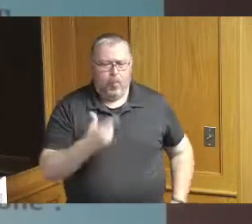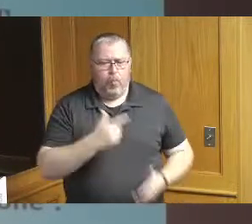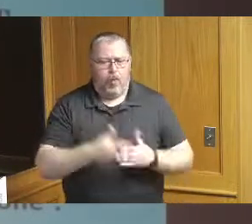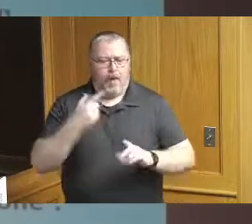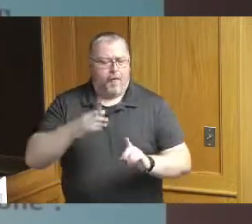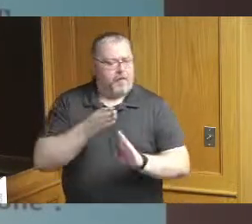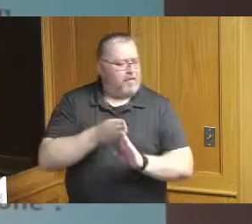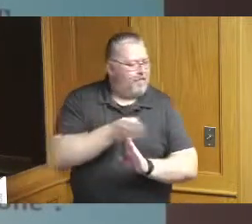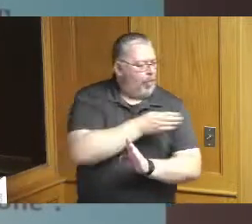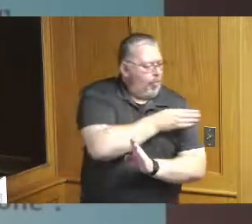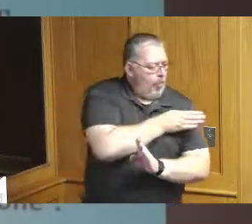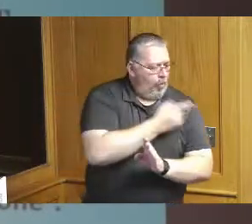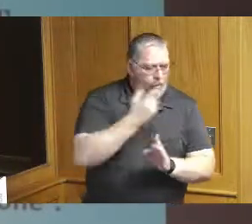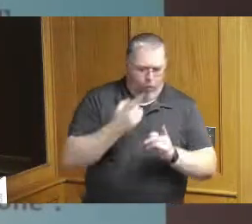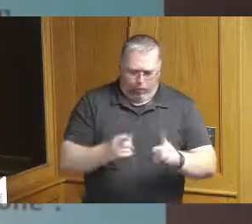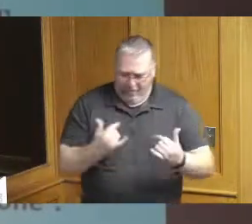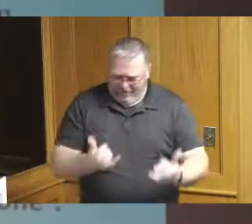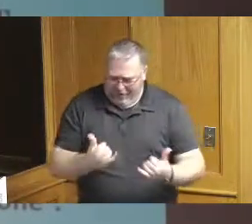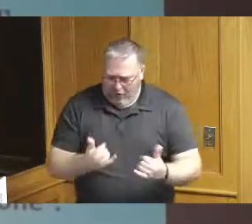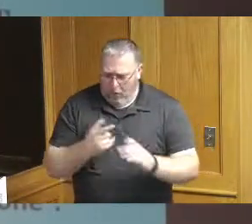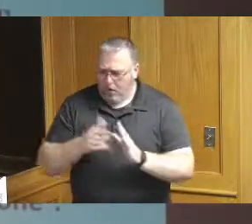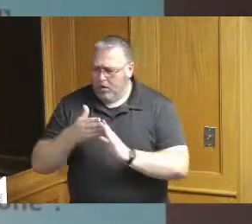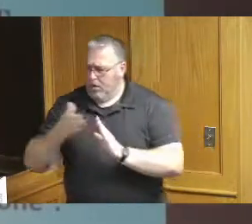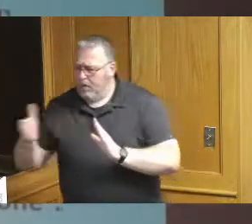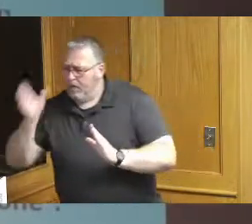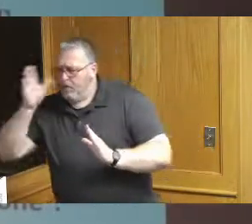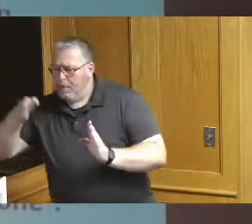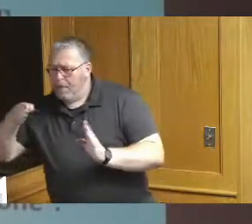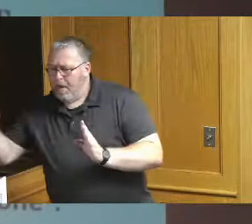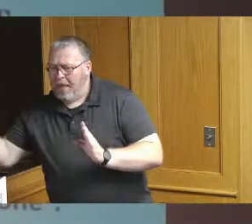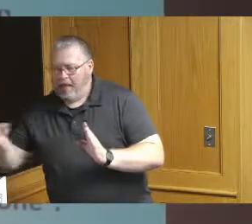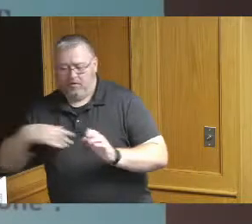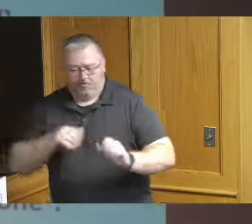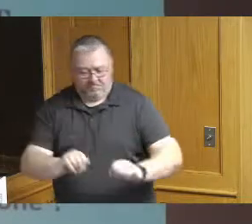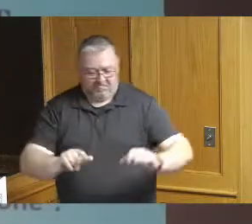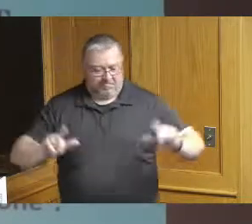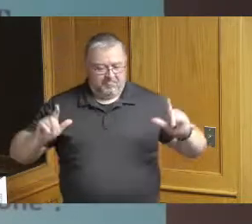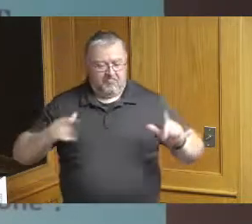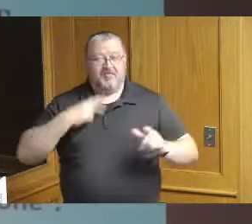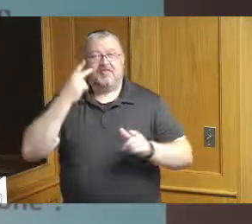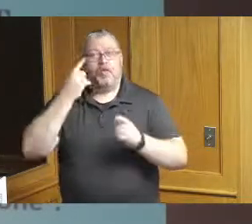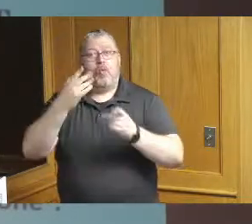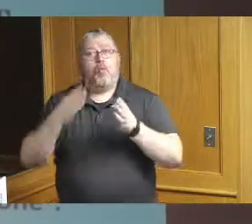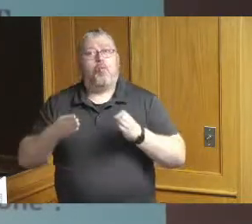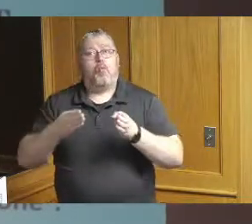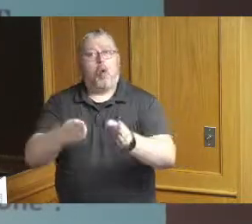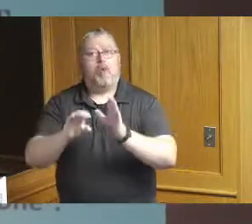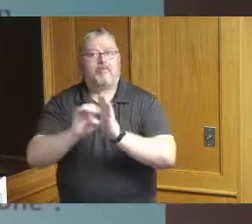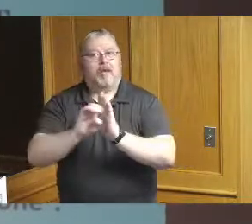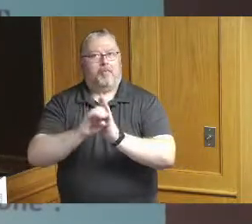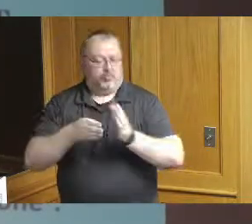is happening now and what's planned for the future so take for example a roadway right it could have